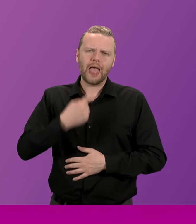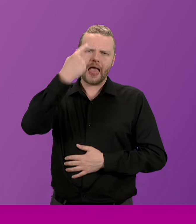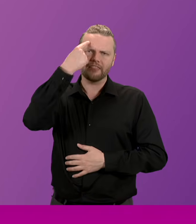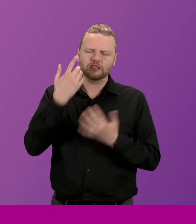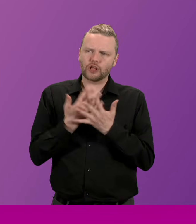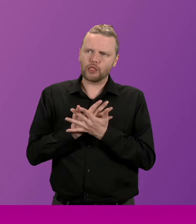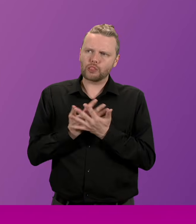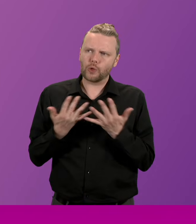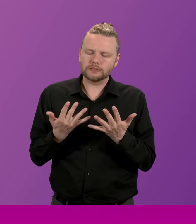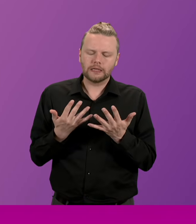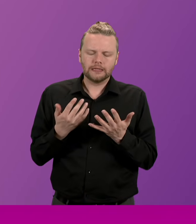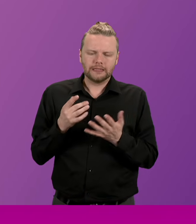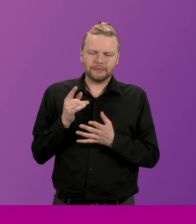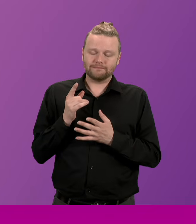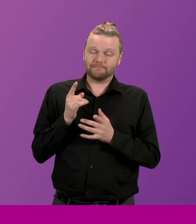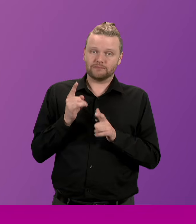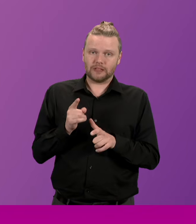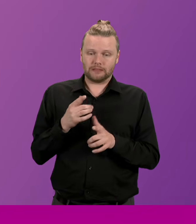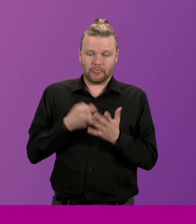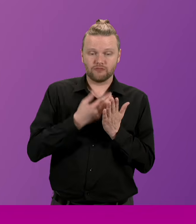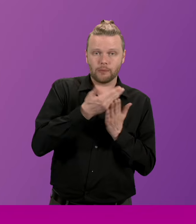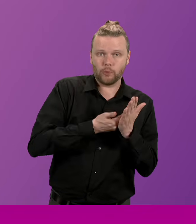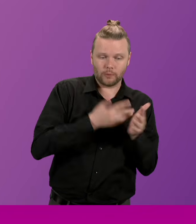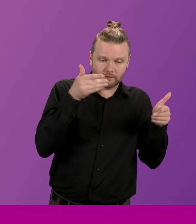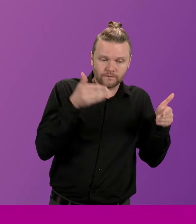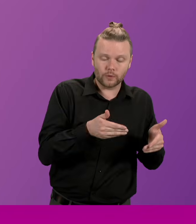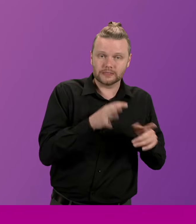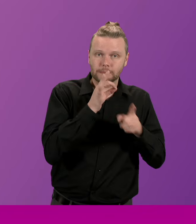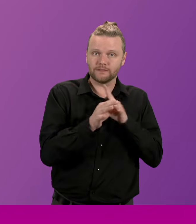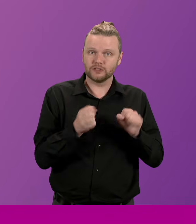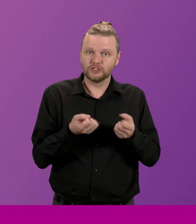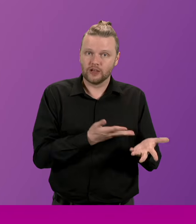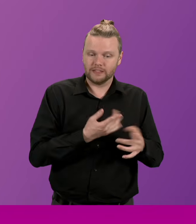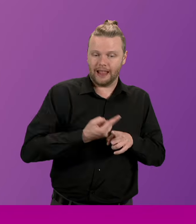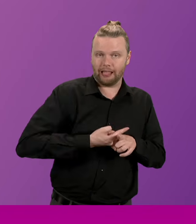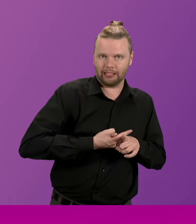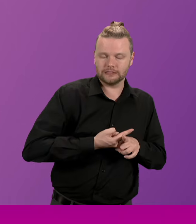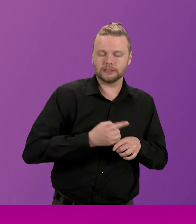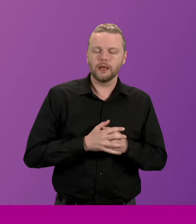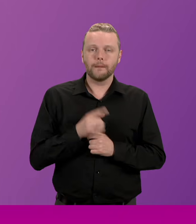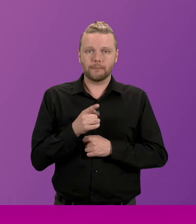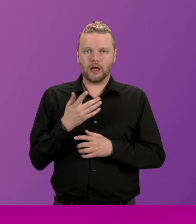Although Alan Milburn’s report focused on services in England, I recognise that there